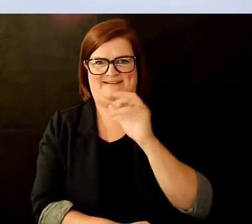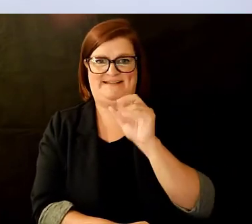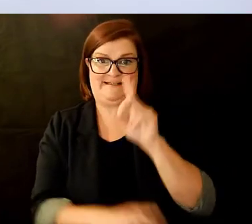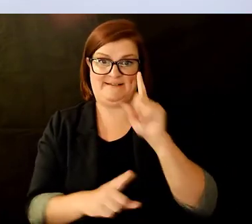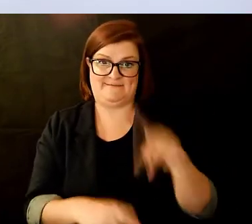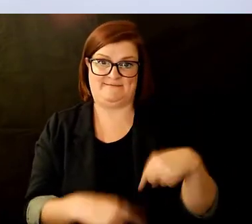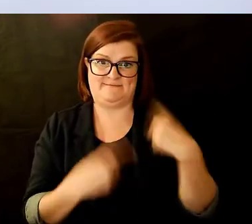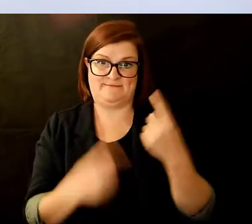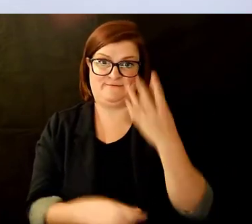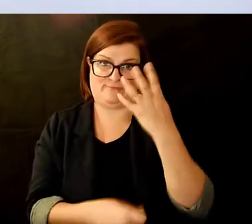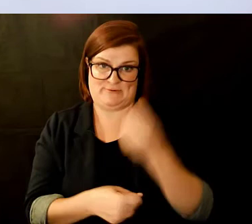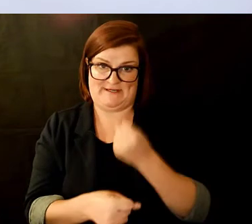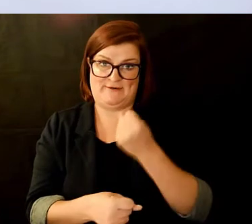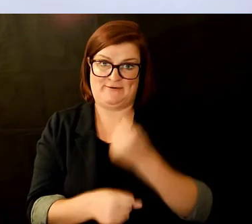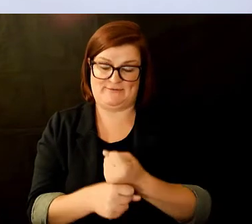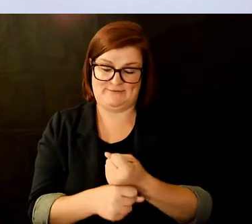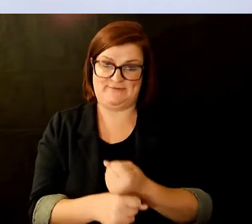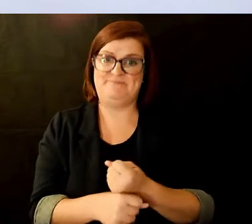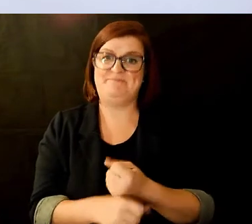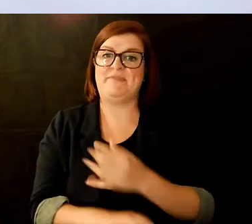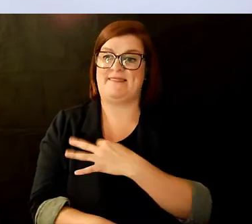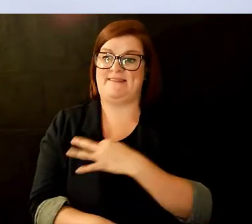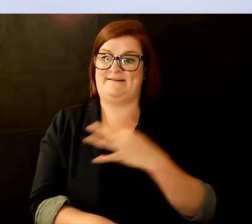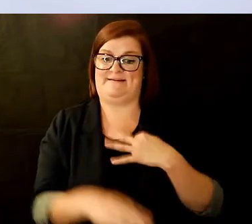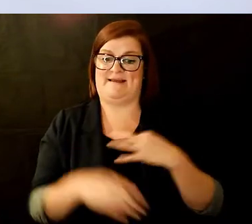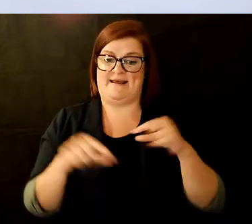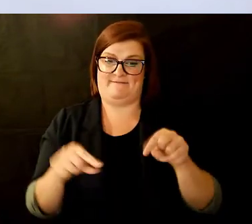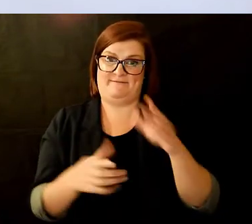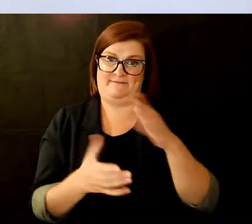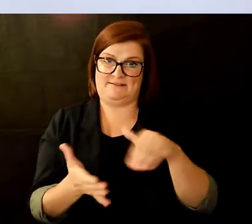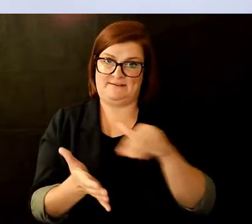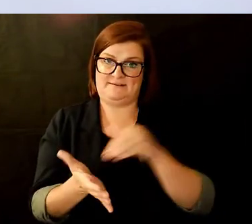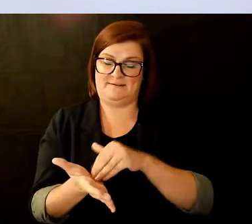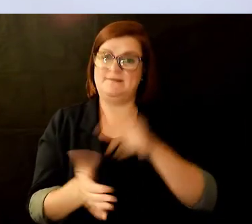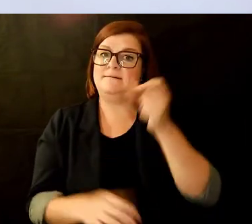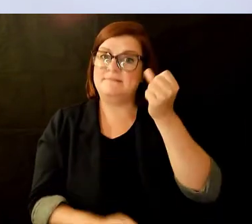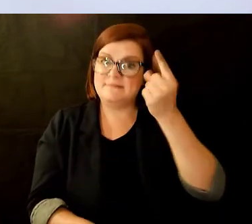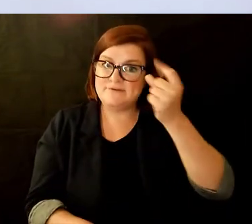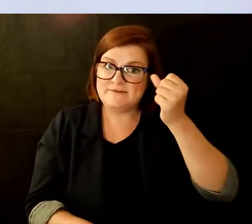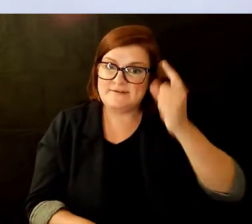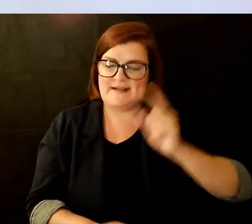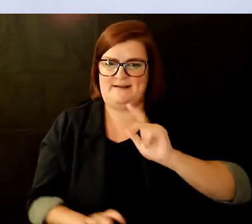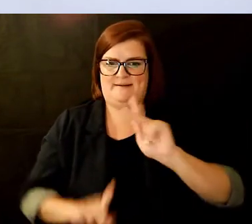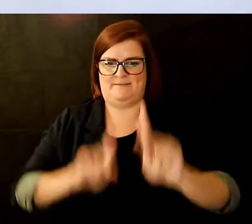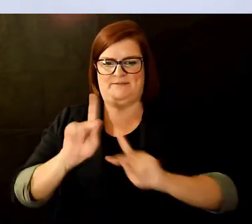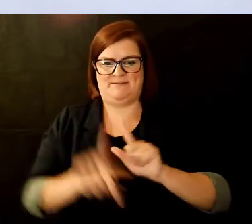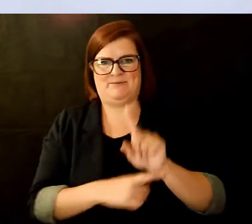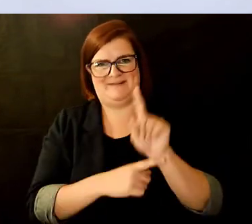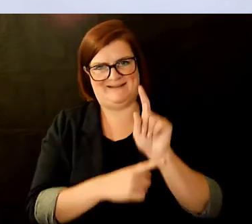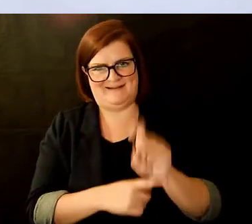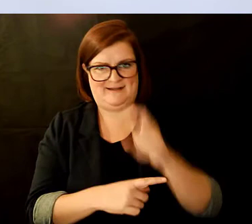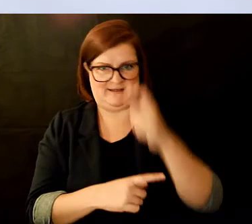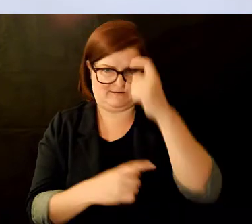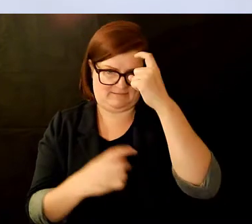The staff of this center understand that people need mental health and other related services